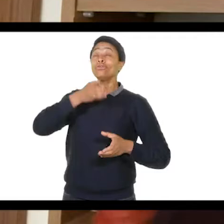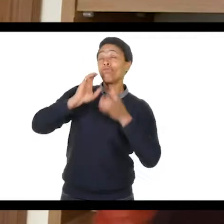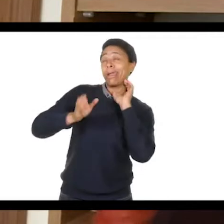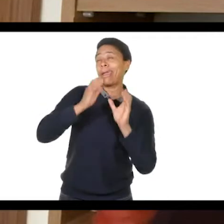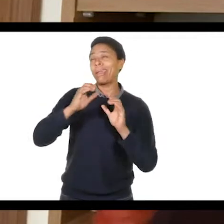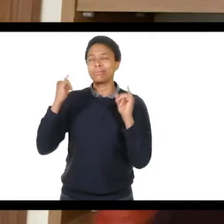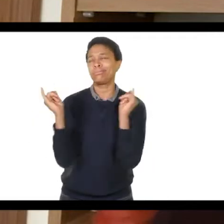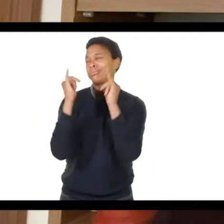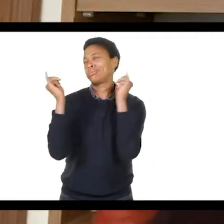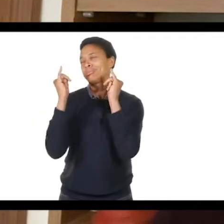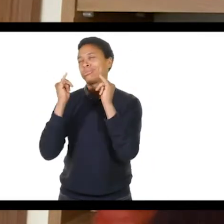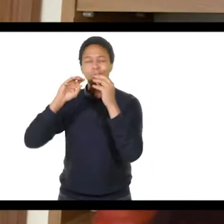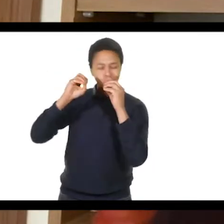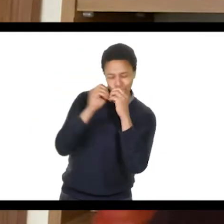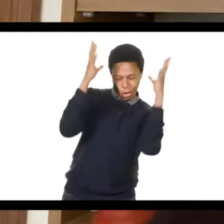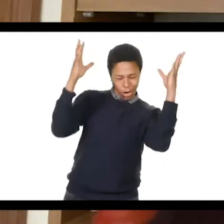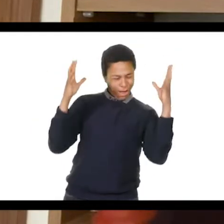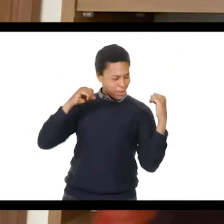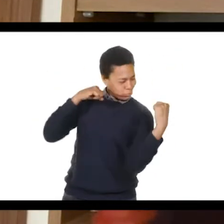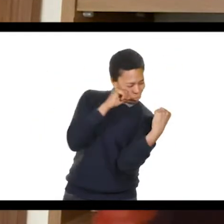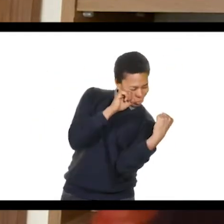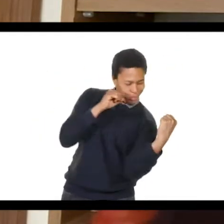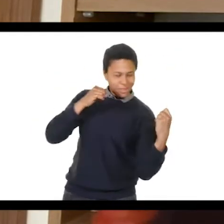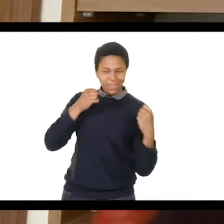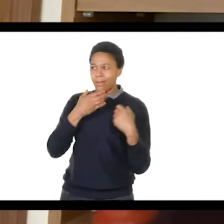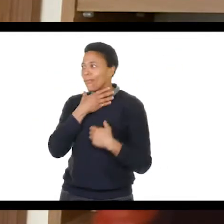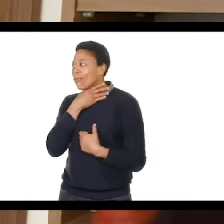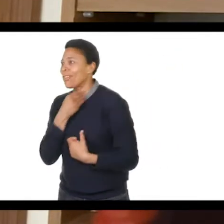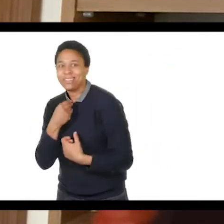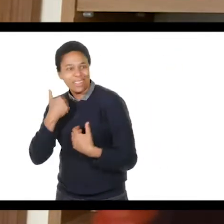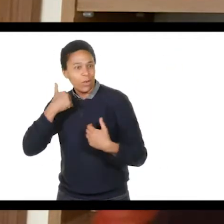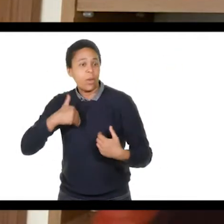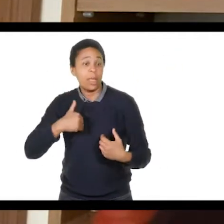It’s drinking, socialising, snogging, shagging, fancying, women.